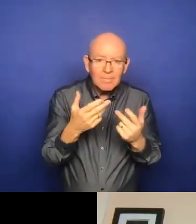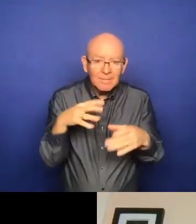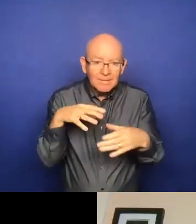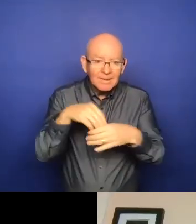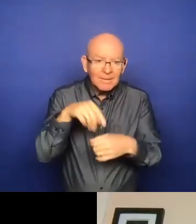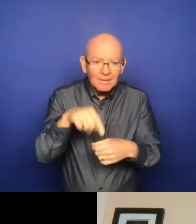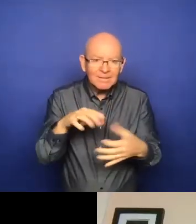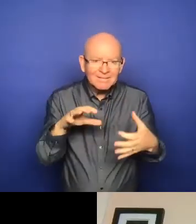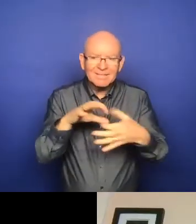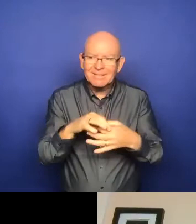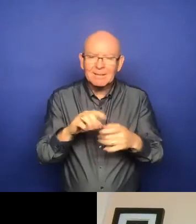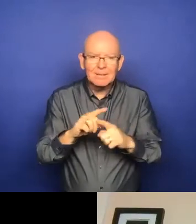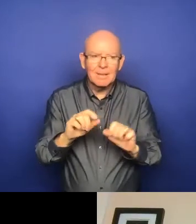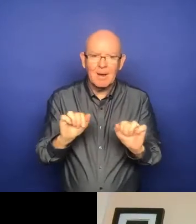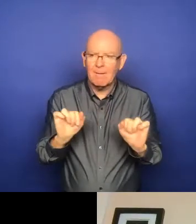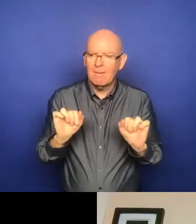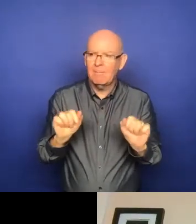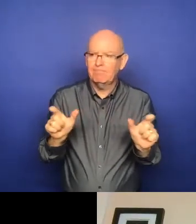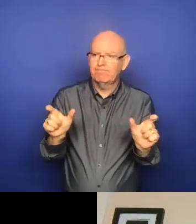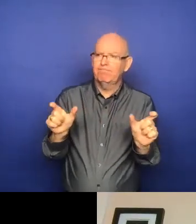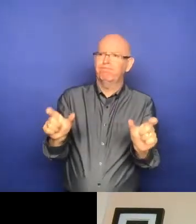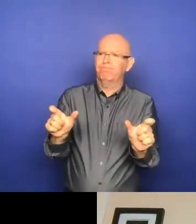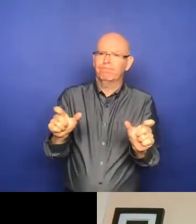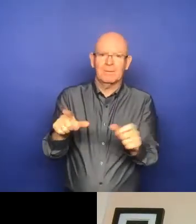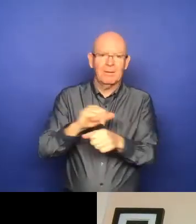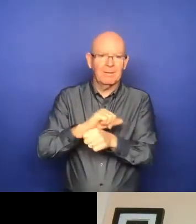to